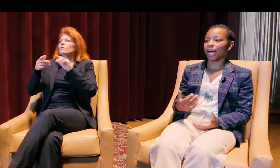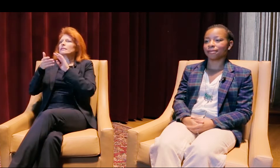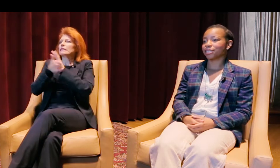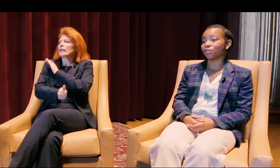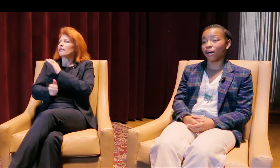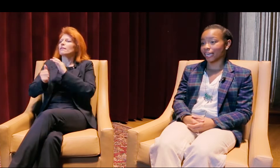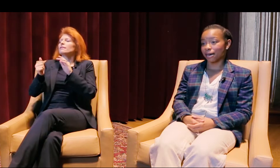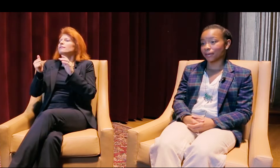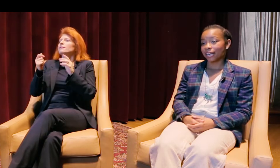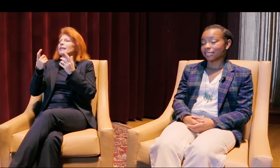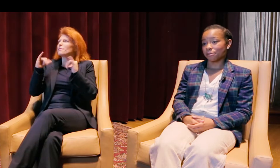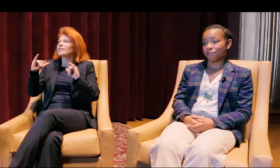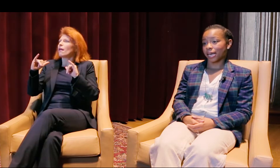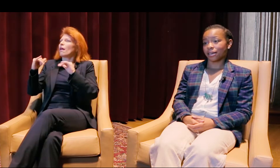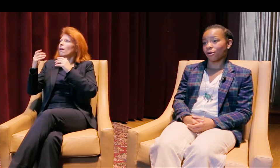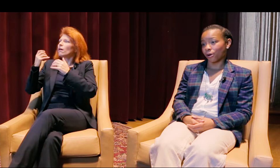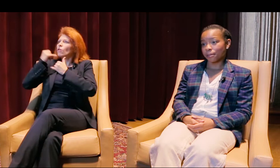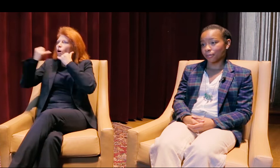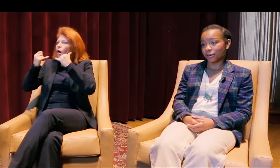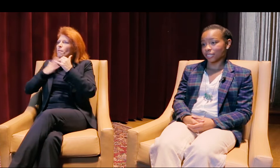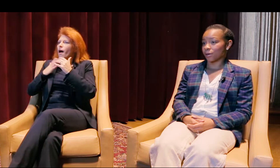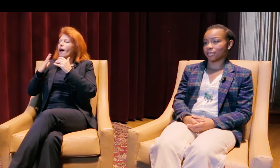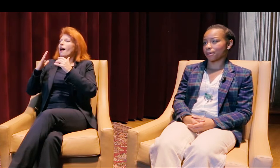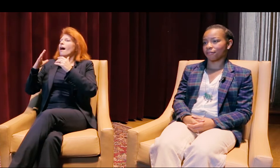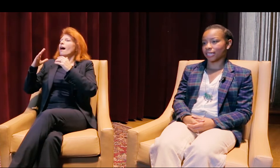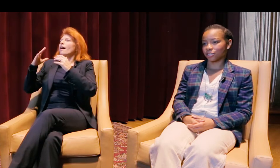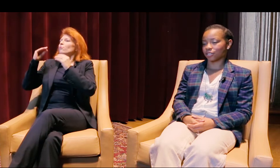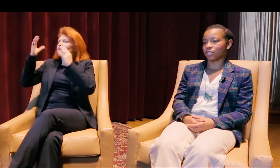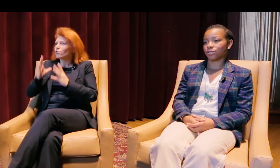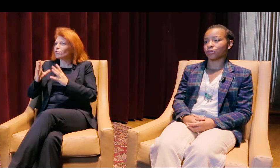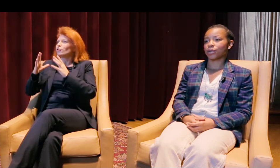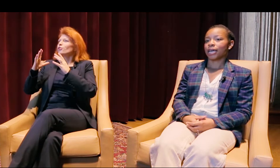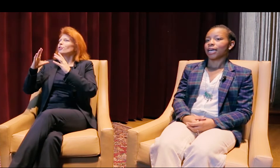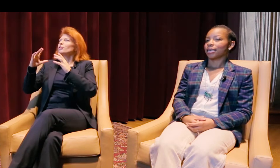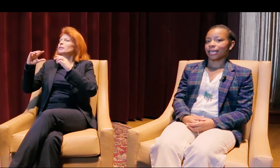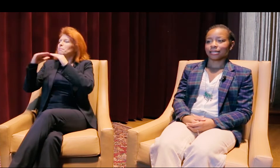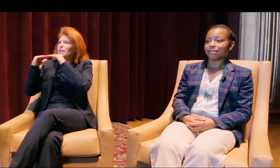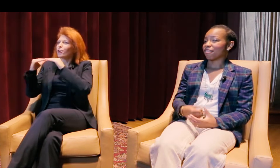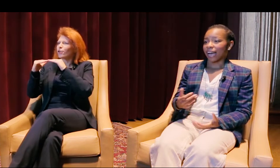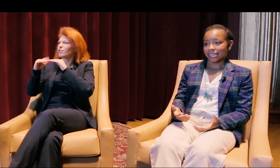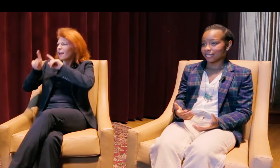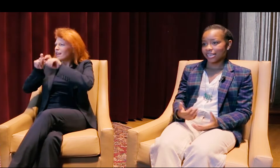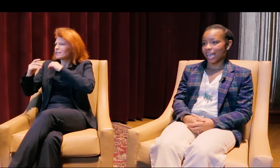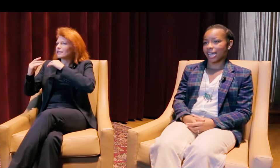I am still calling up some of my cohort members as well as my professors to get advice